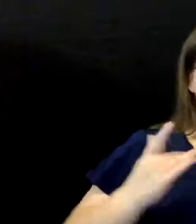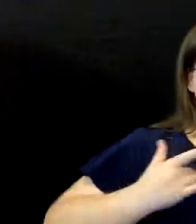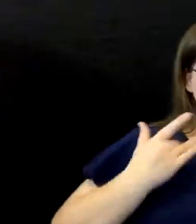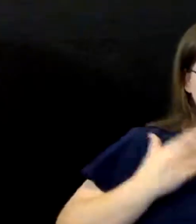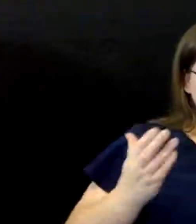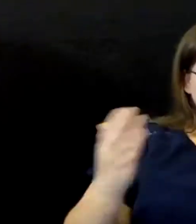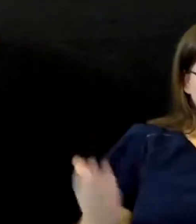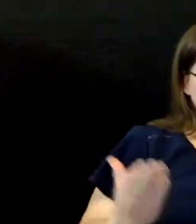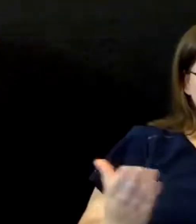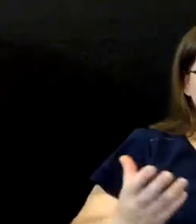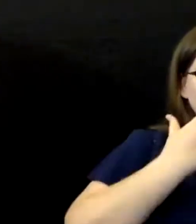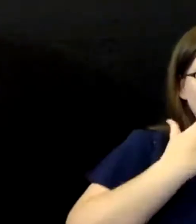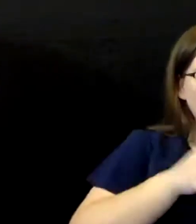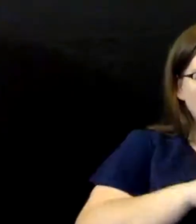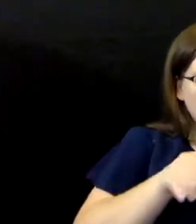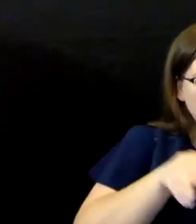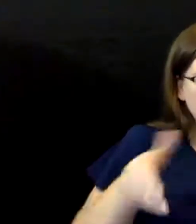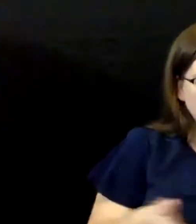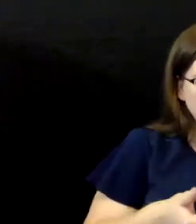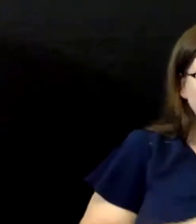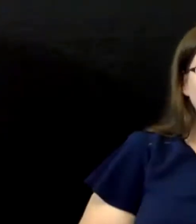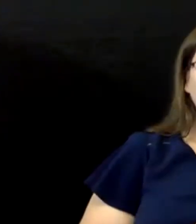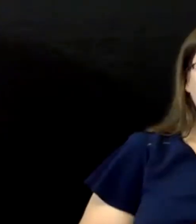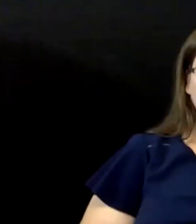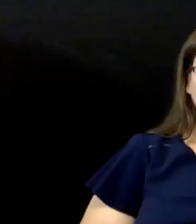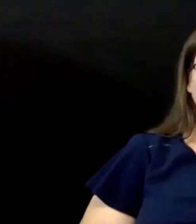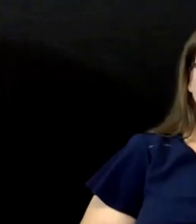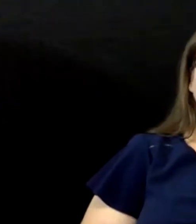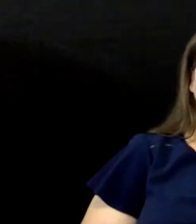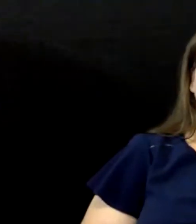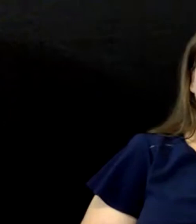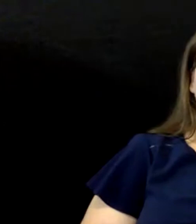for that introduction. I wanted to -- I'm going to talk a